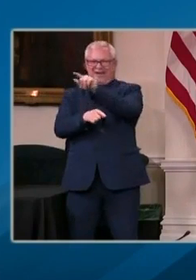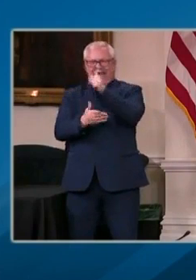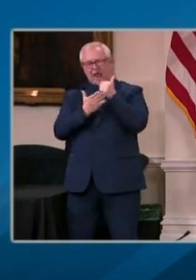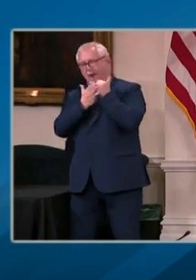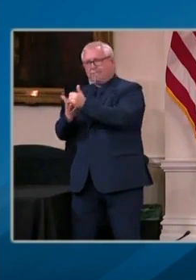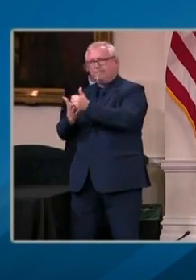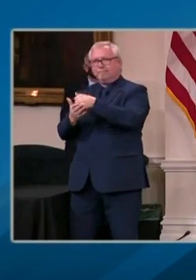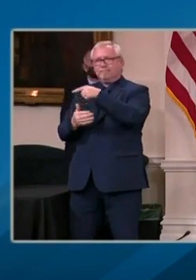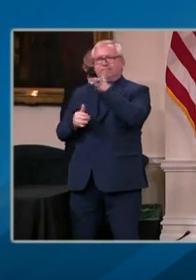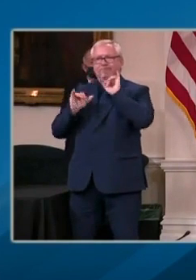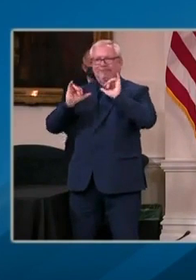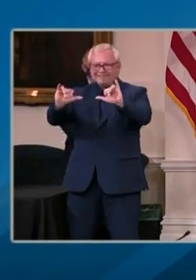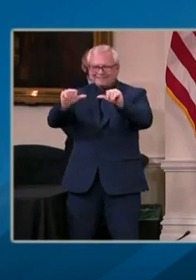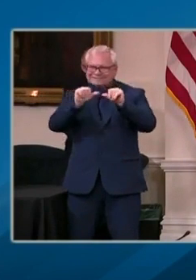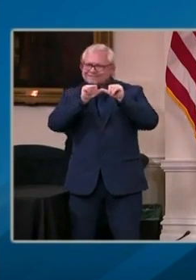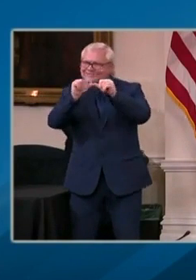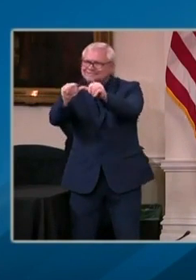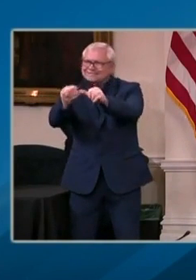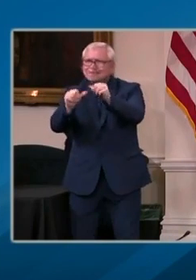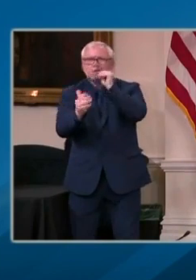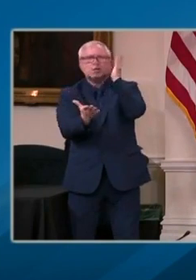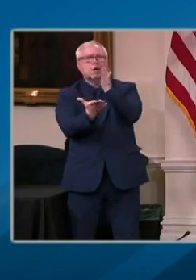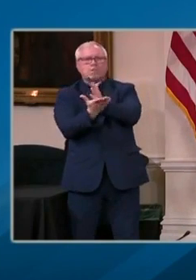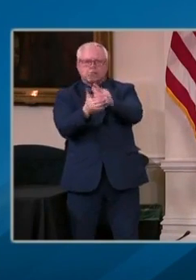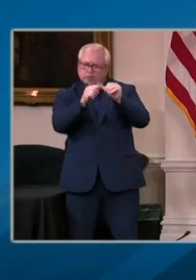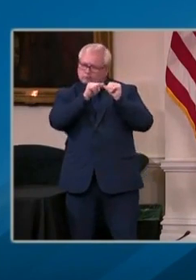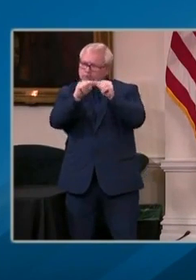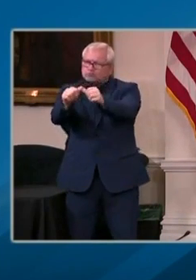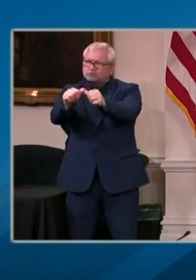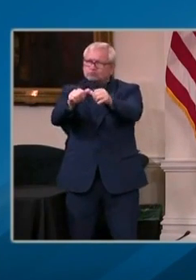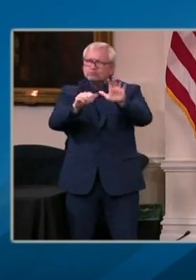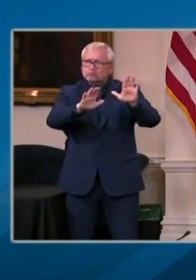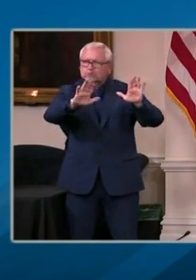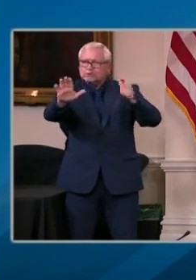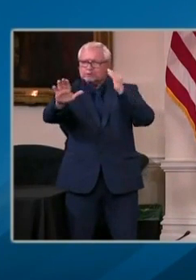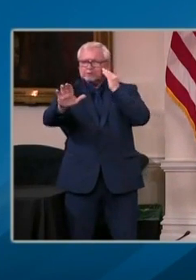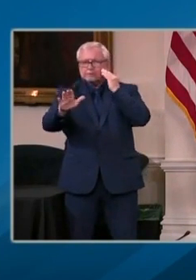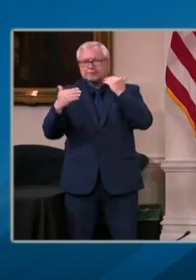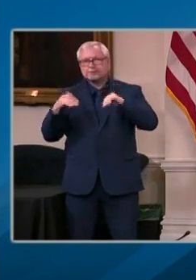TO THEM, THANK YOU. YOU HAVE HELPED MAKE A DIFFERENCE.